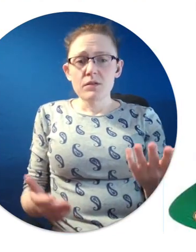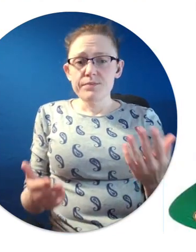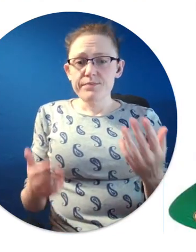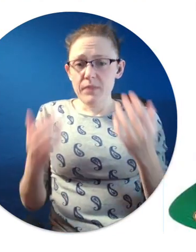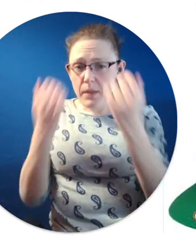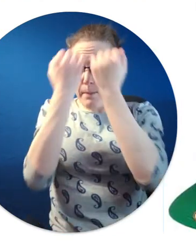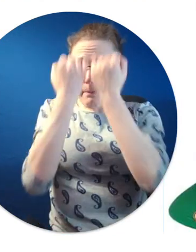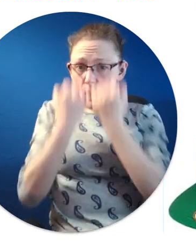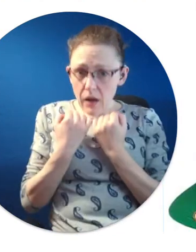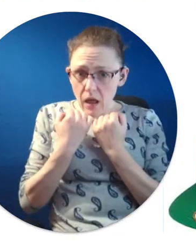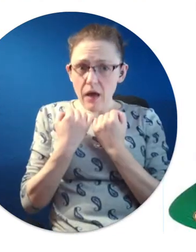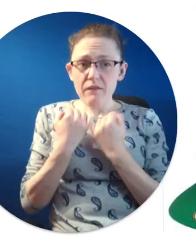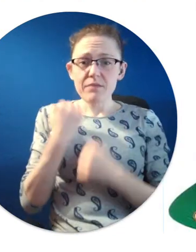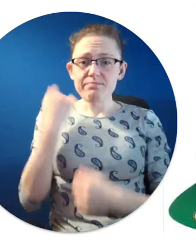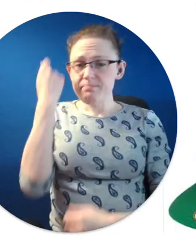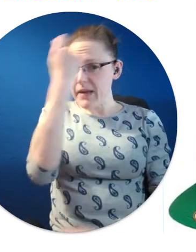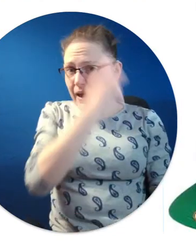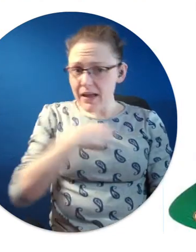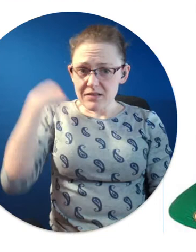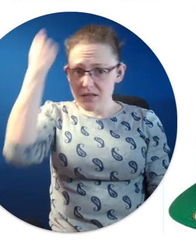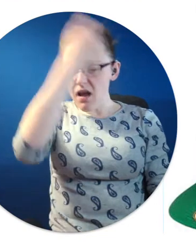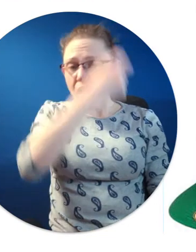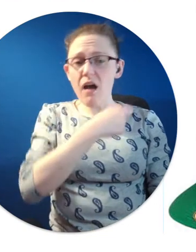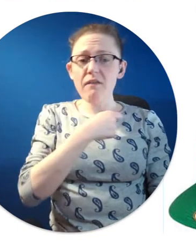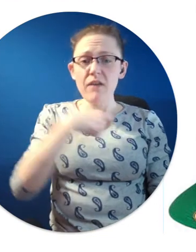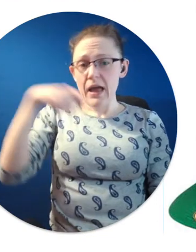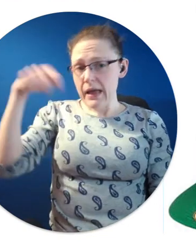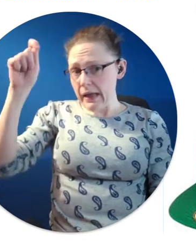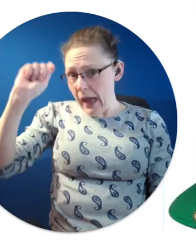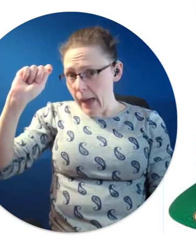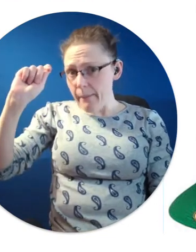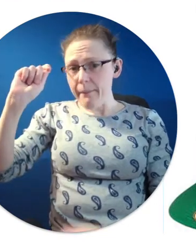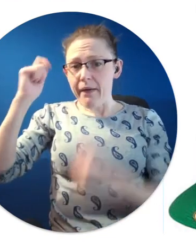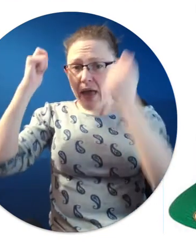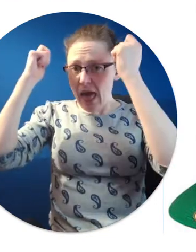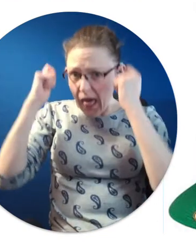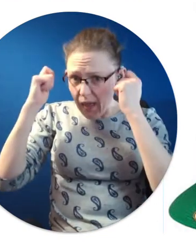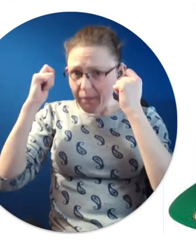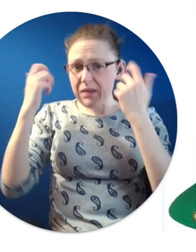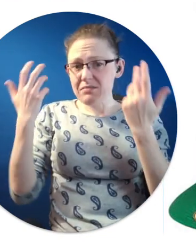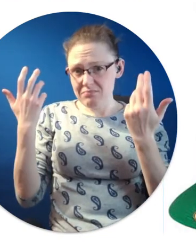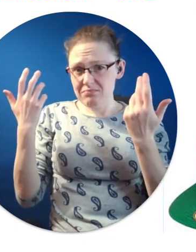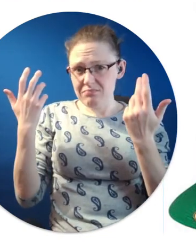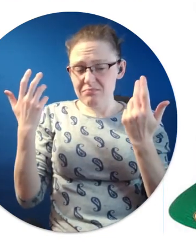Balaclava, headscarf Cap and helmet